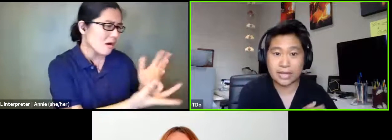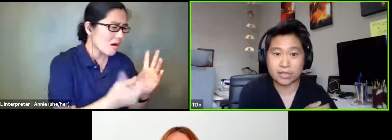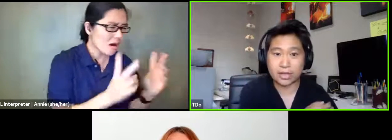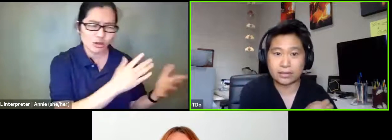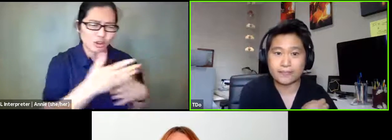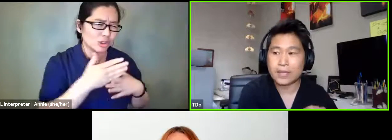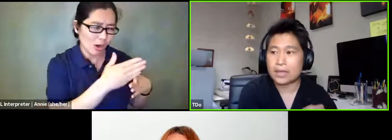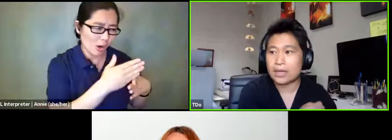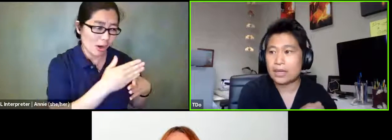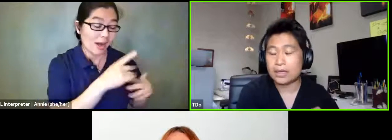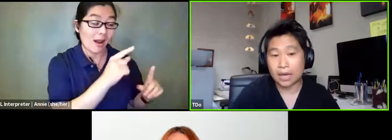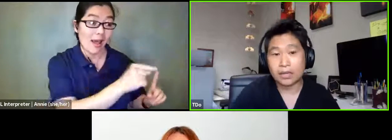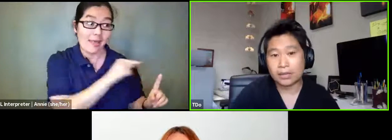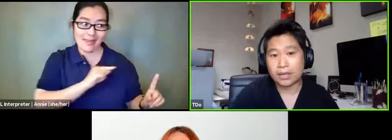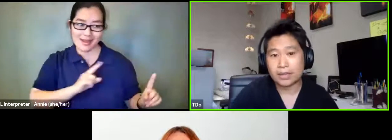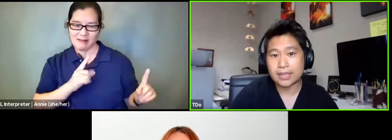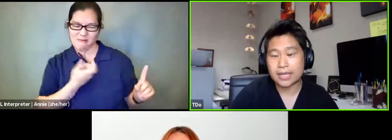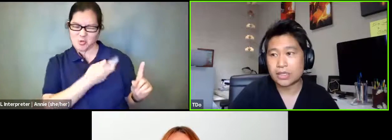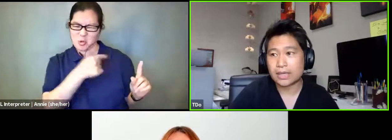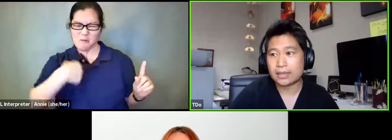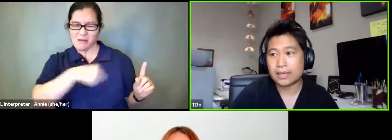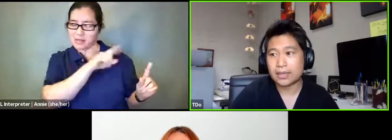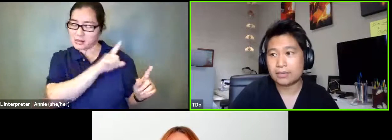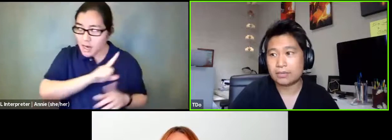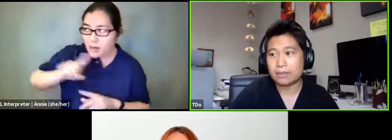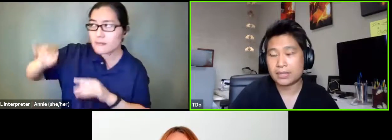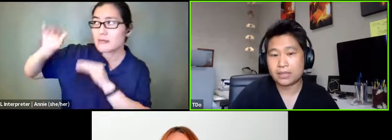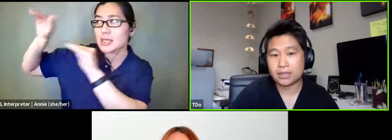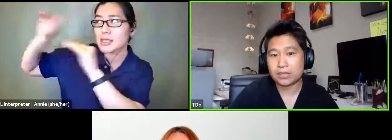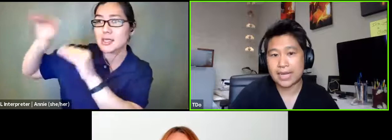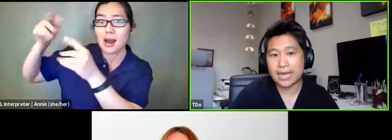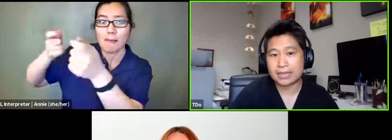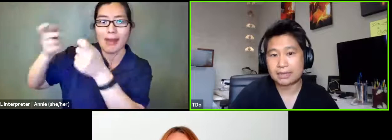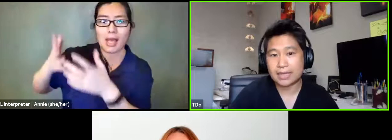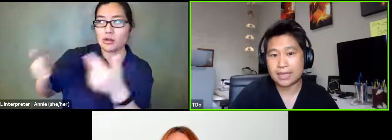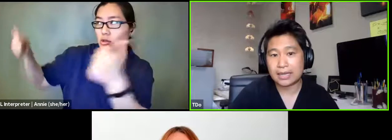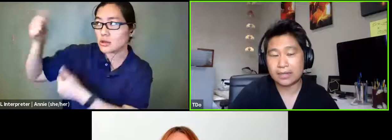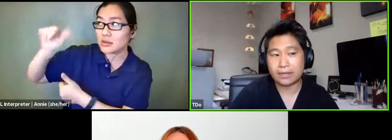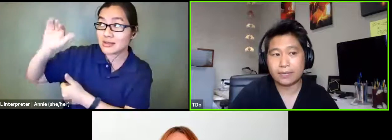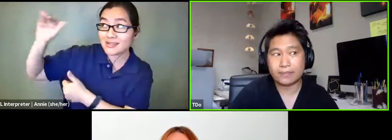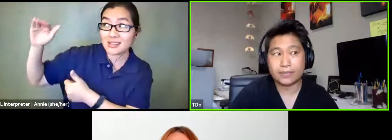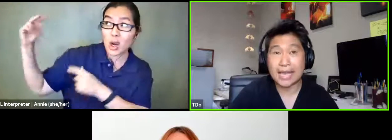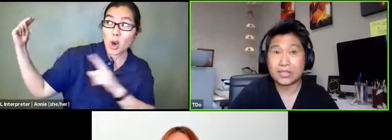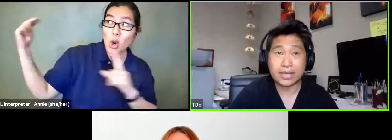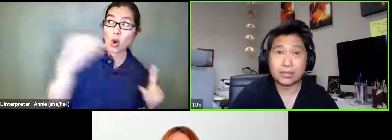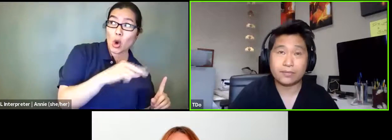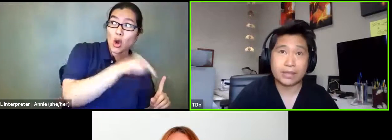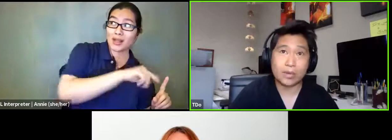Slack channel.’ Got their attention and then basically just asked. Actually, I don't think